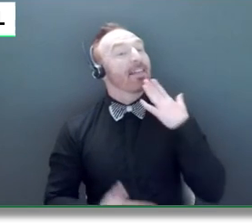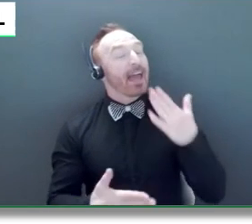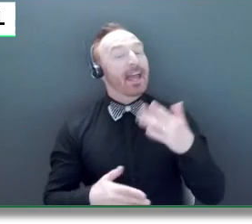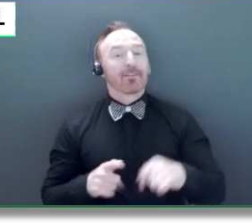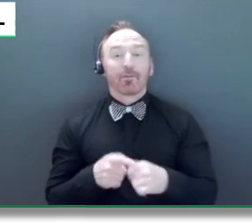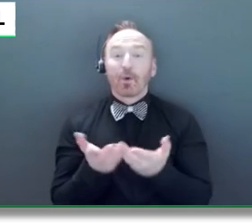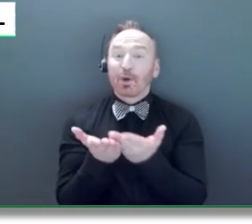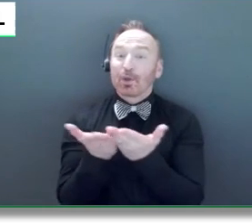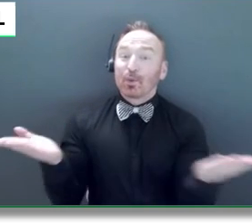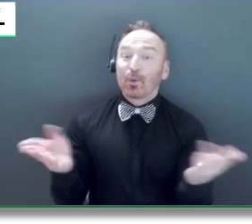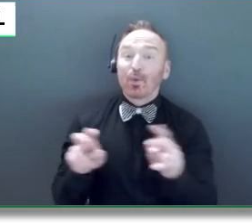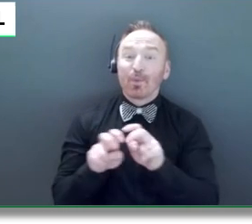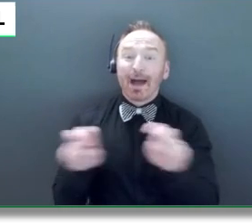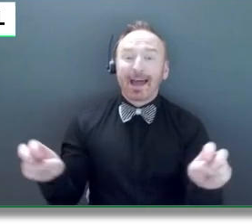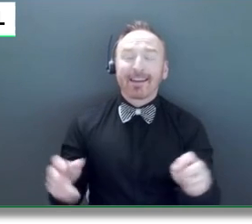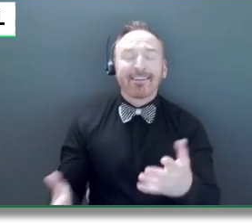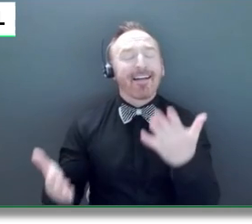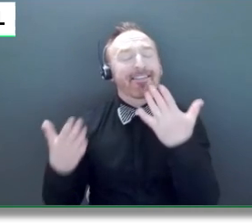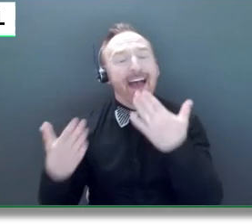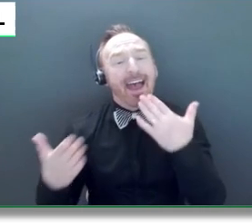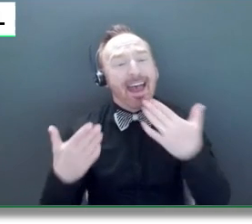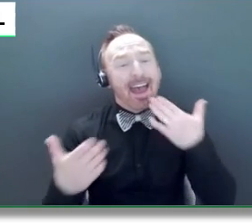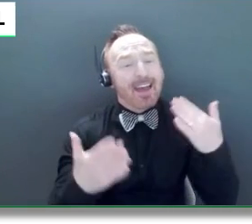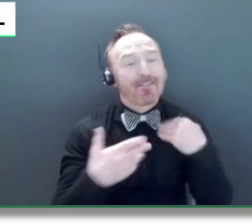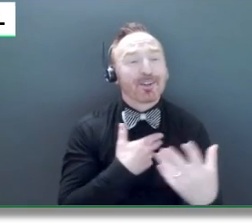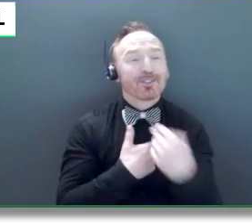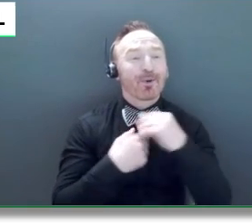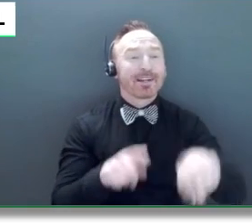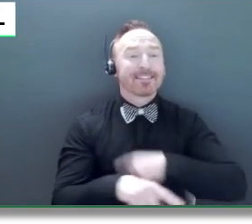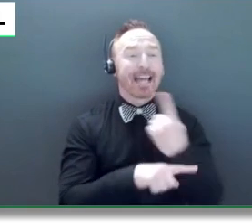for joining us today. This is a fantastic conversation and I know